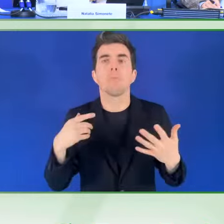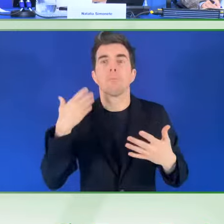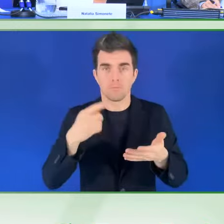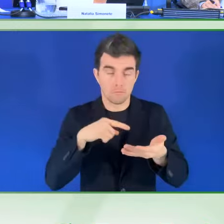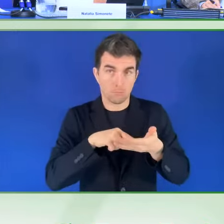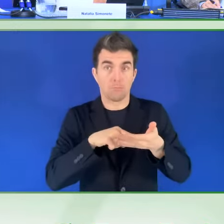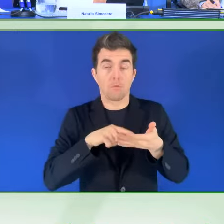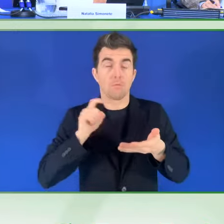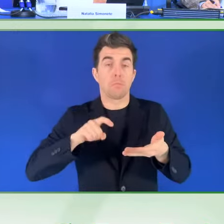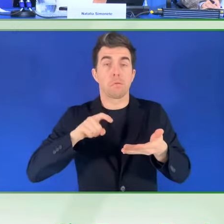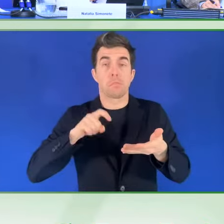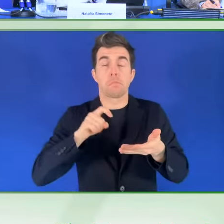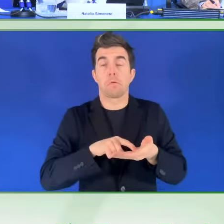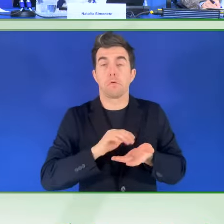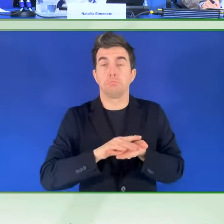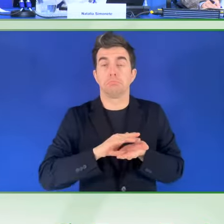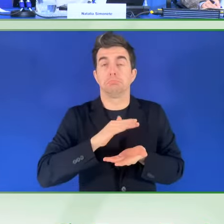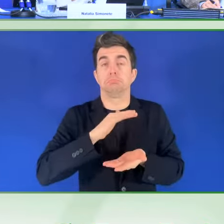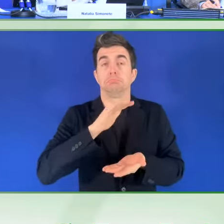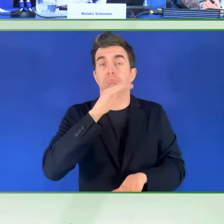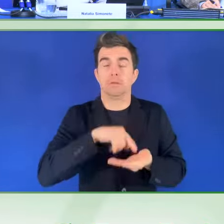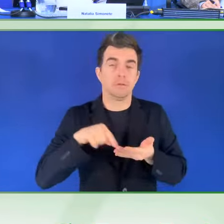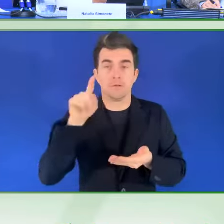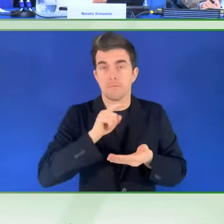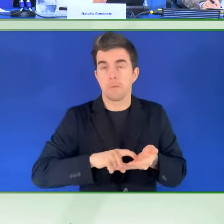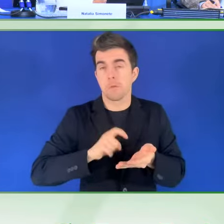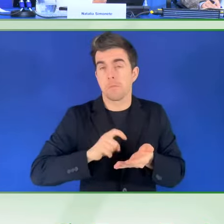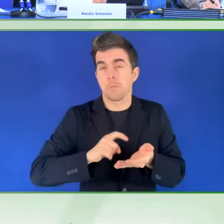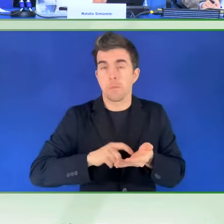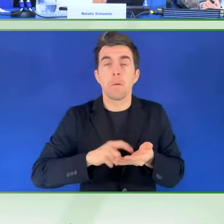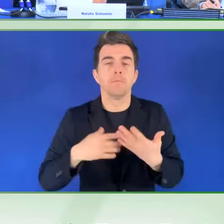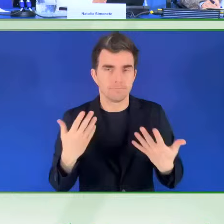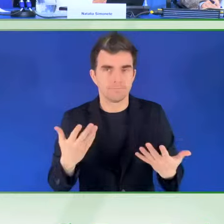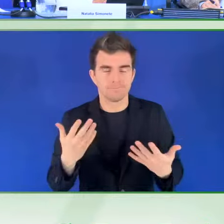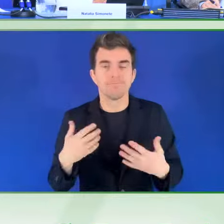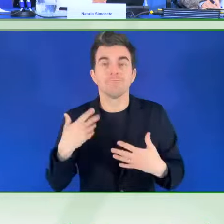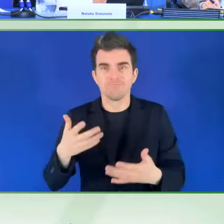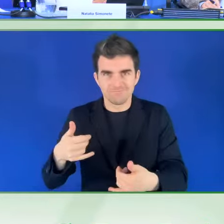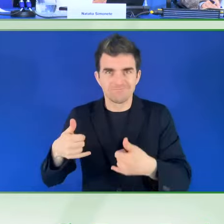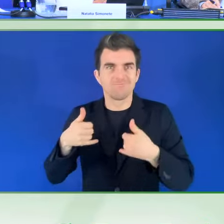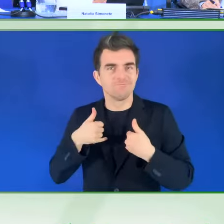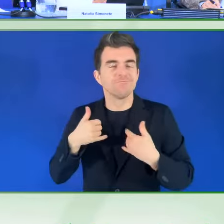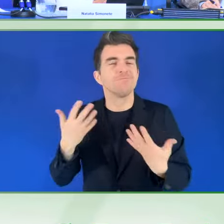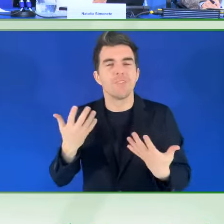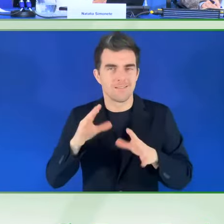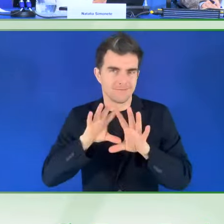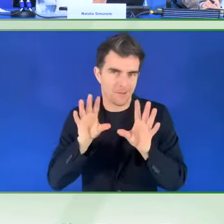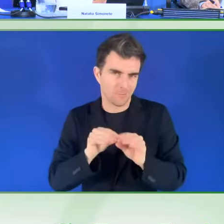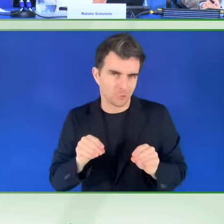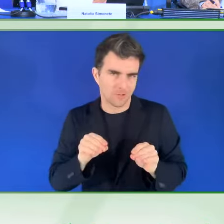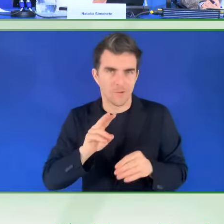to autonomy, and equal opportunities. Our team iss for us, it is a condition to work with disabled people, and not for disabled people. Combining equality. The inclusive education laboratory is a 20 hour course for public school teachers in